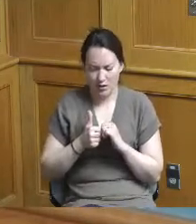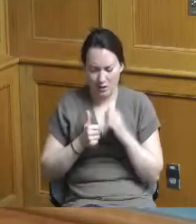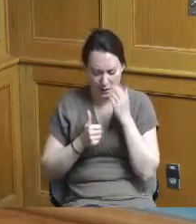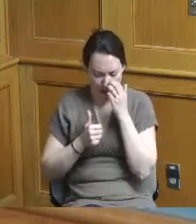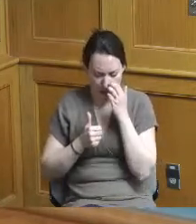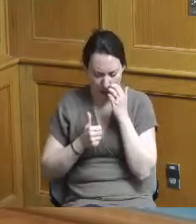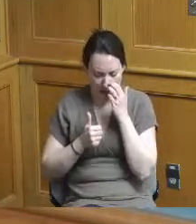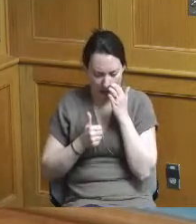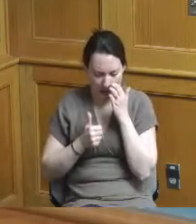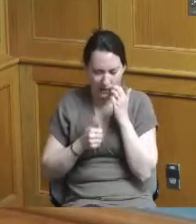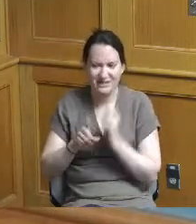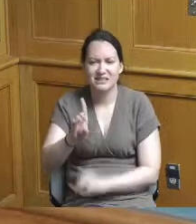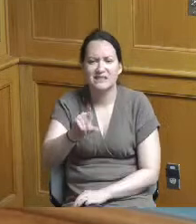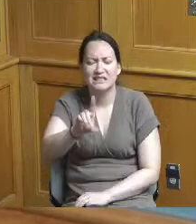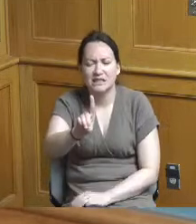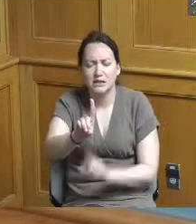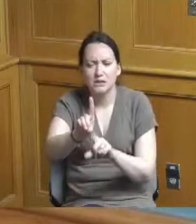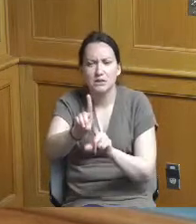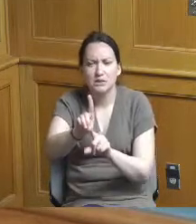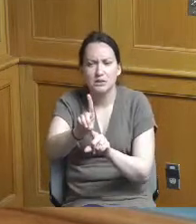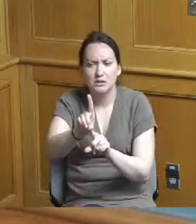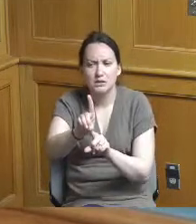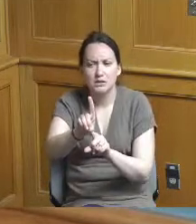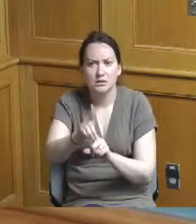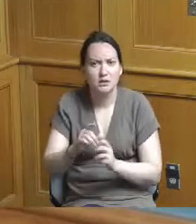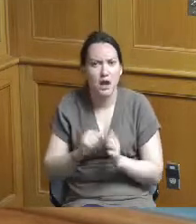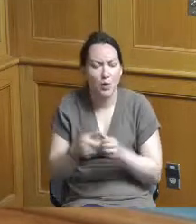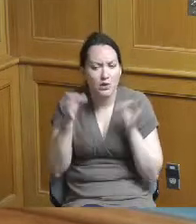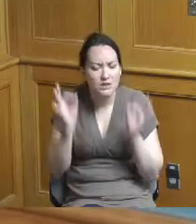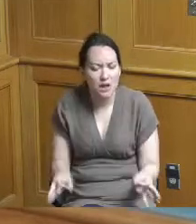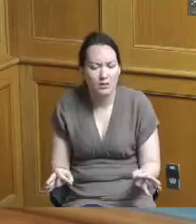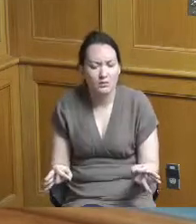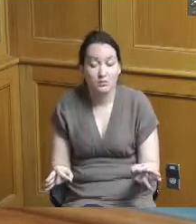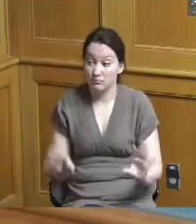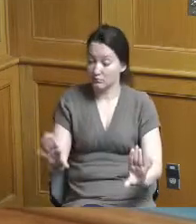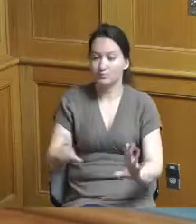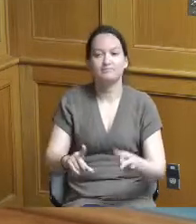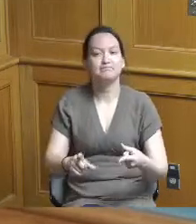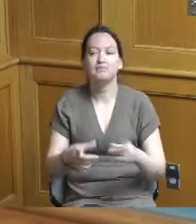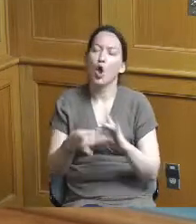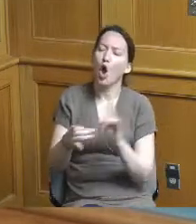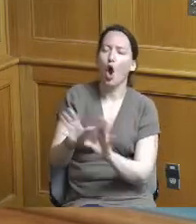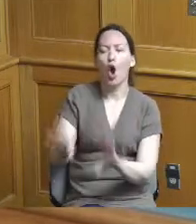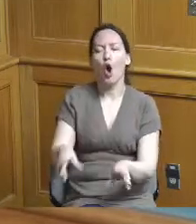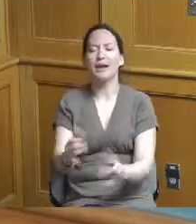get the deed and make the decision on a Millennium oh don't tell me waking it now because they've